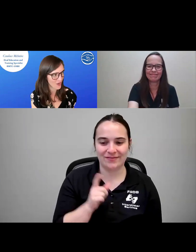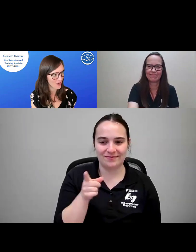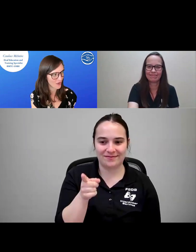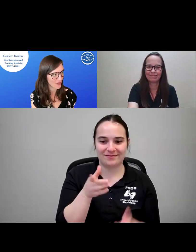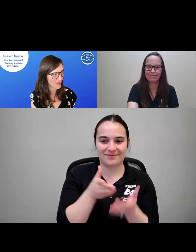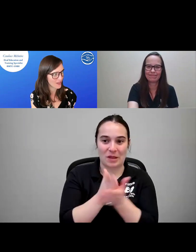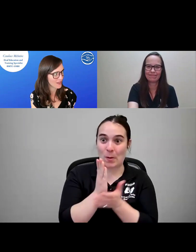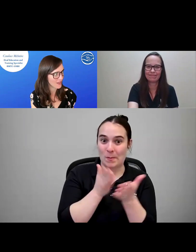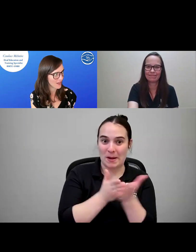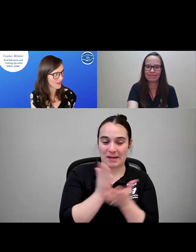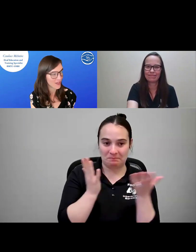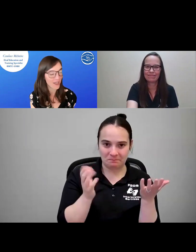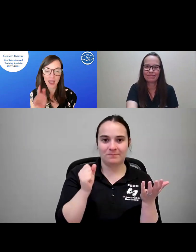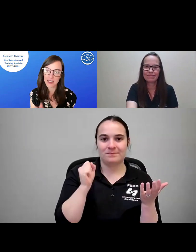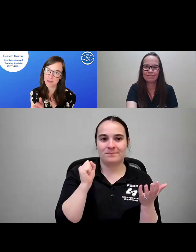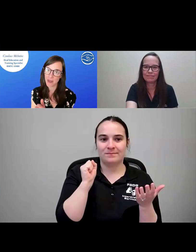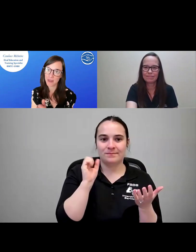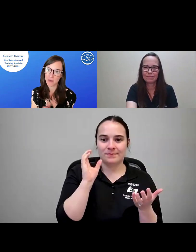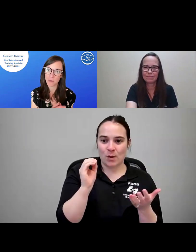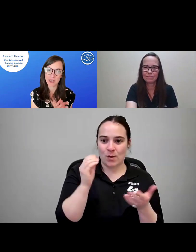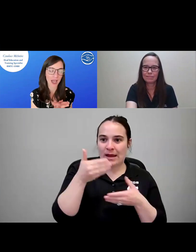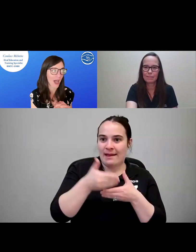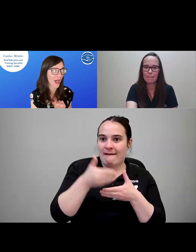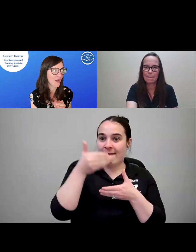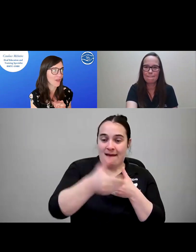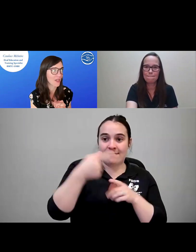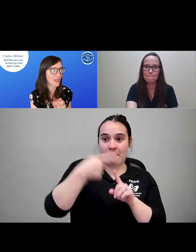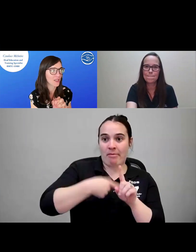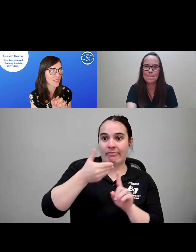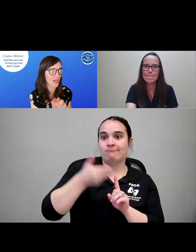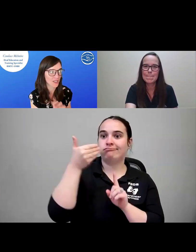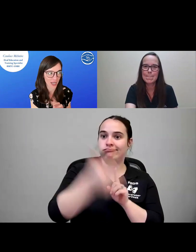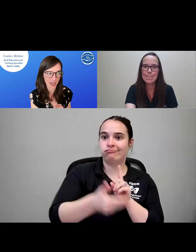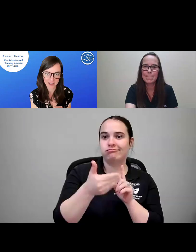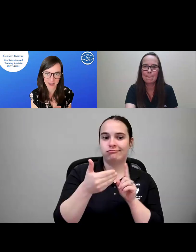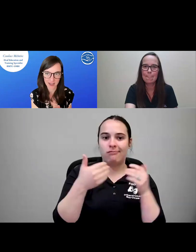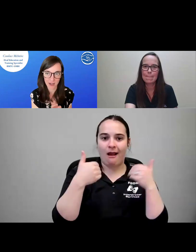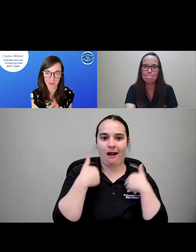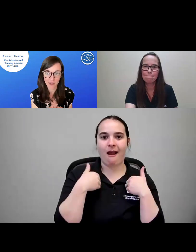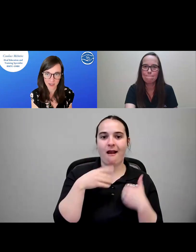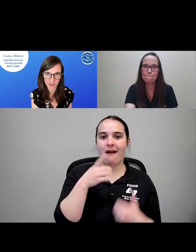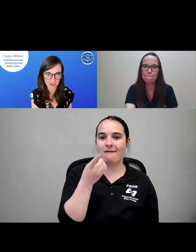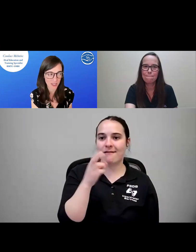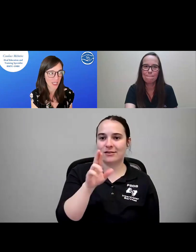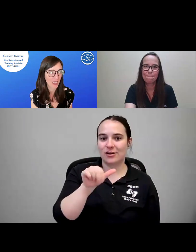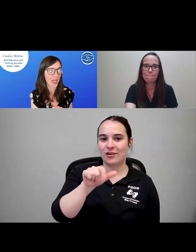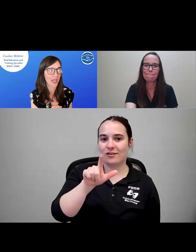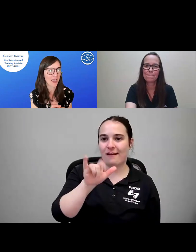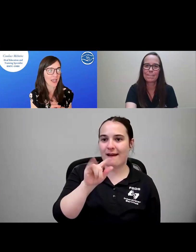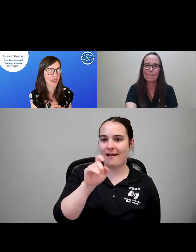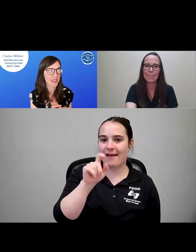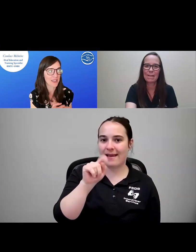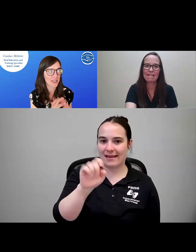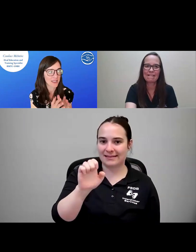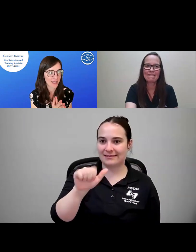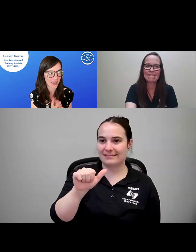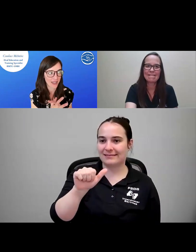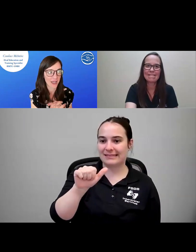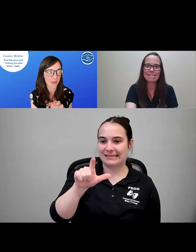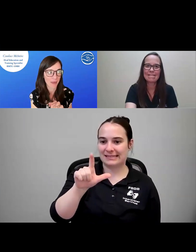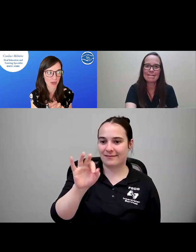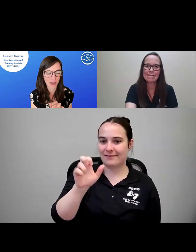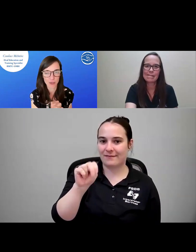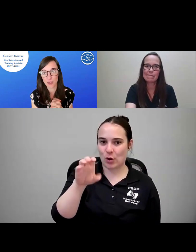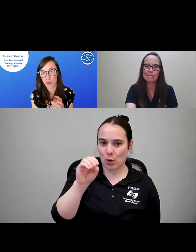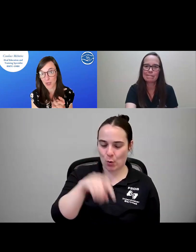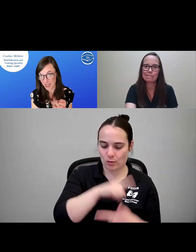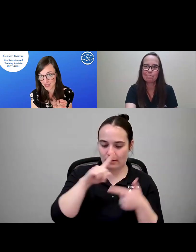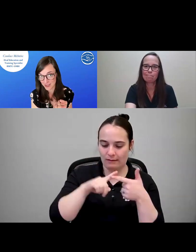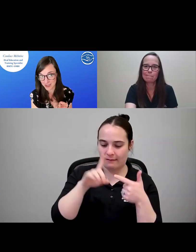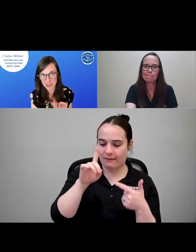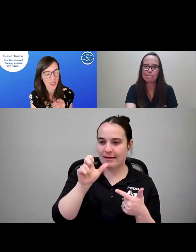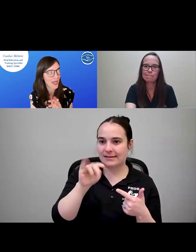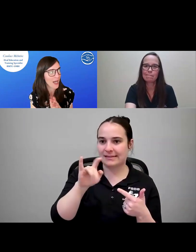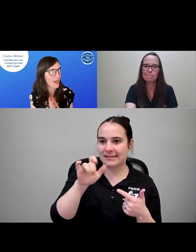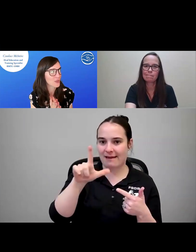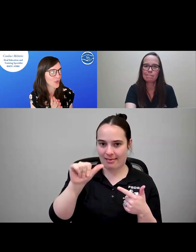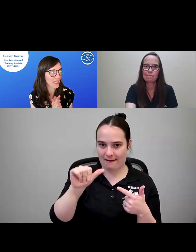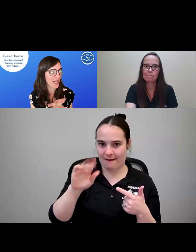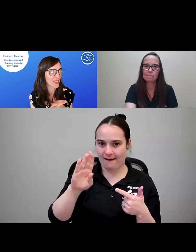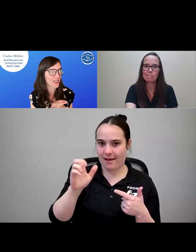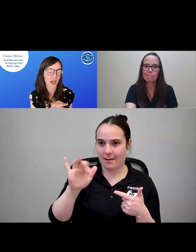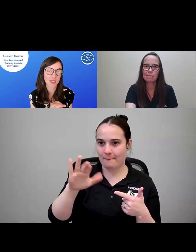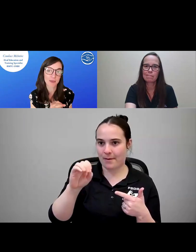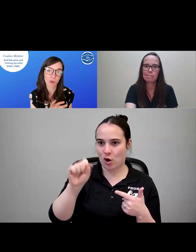So next month we have Dr. Alliete Alfano and Daniela Berrios Reyes joining us on